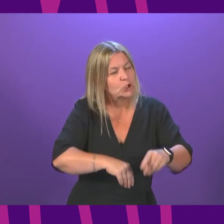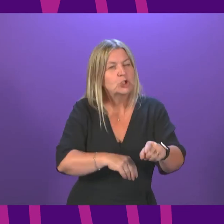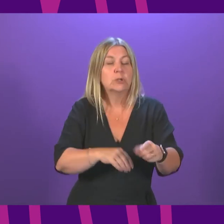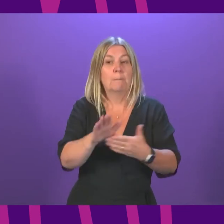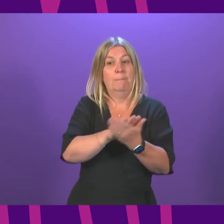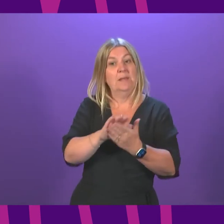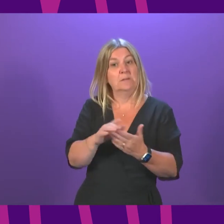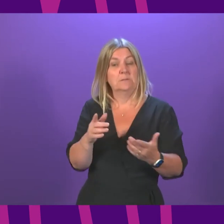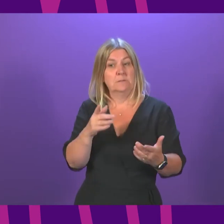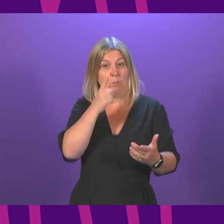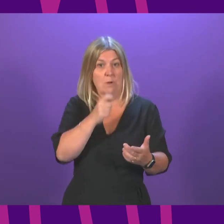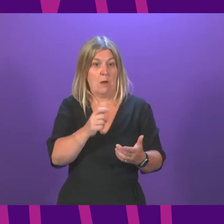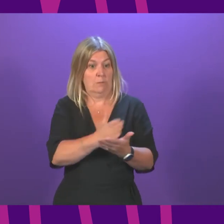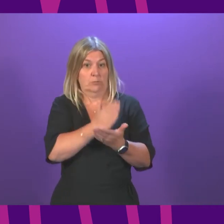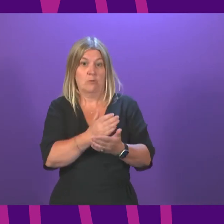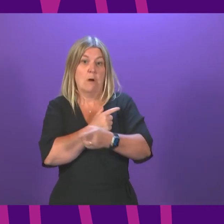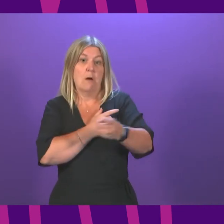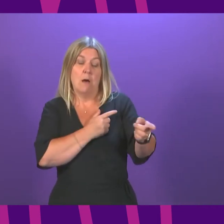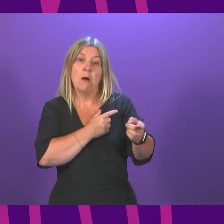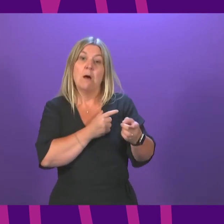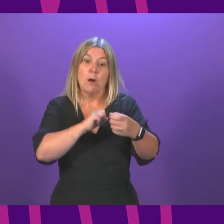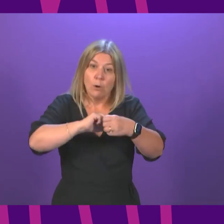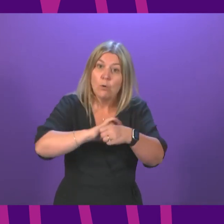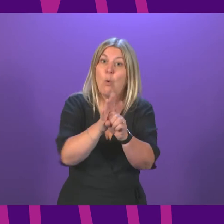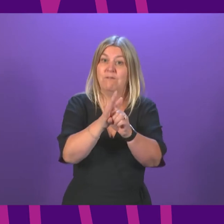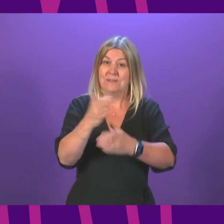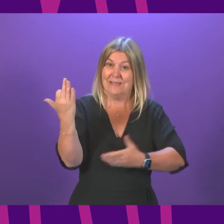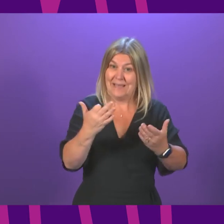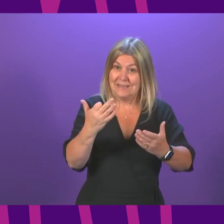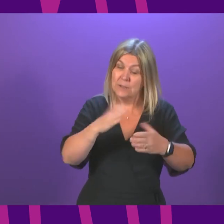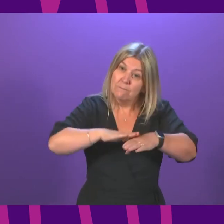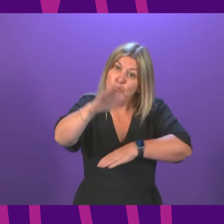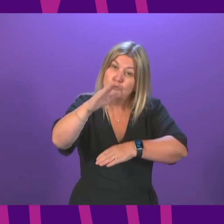the future, there is a significant rise in the number of Covid-19 cases and a subsequent